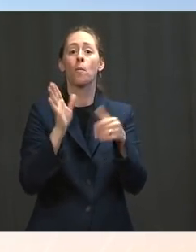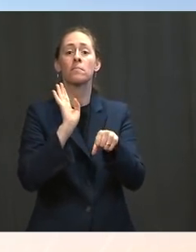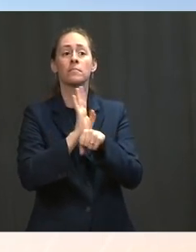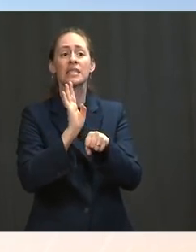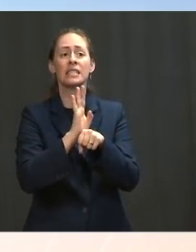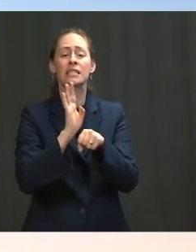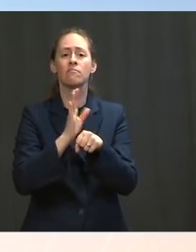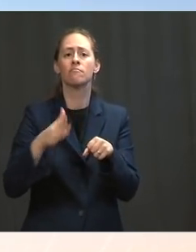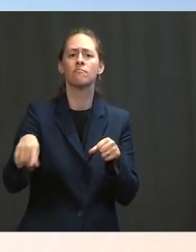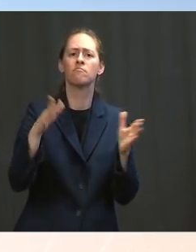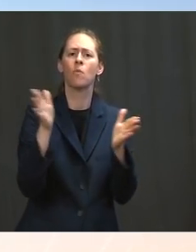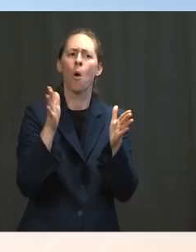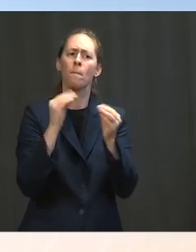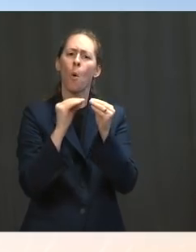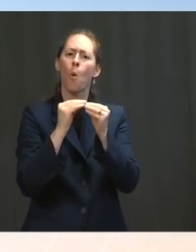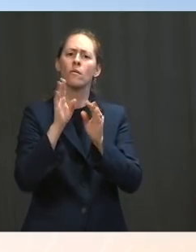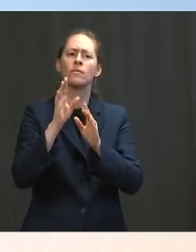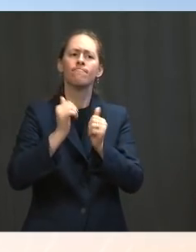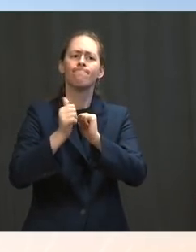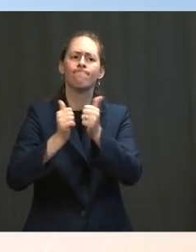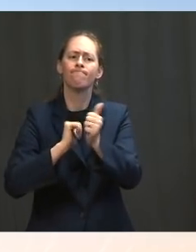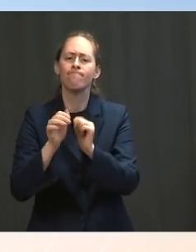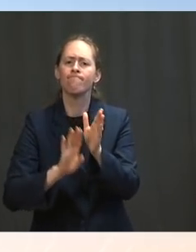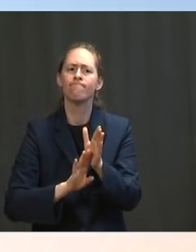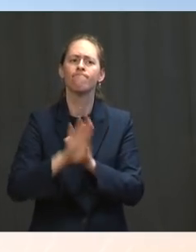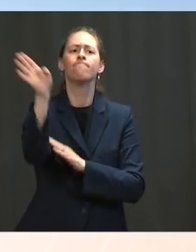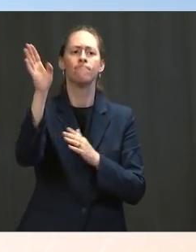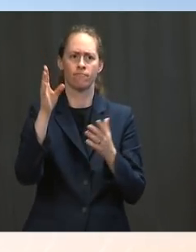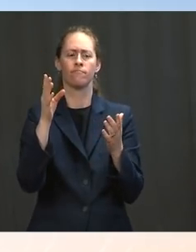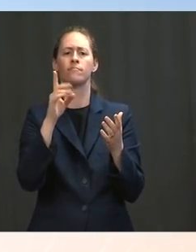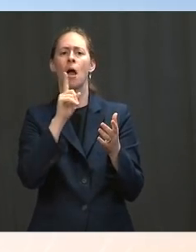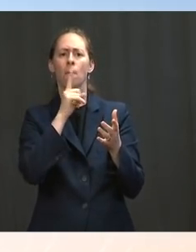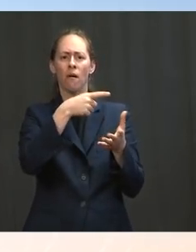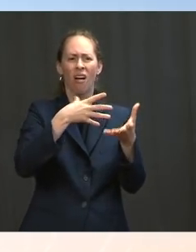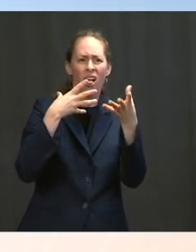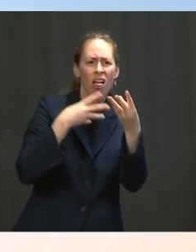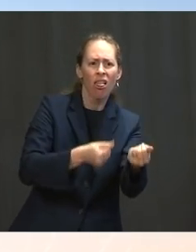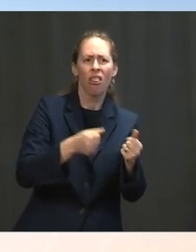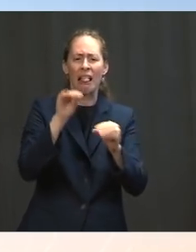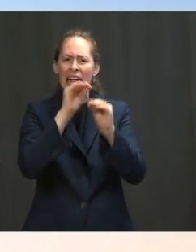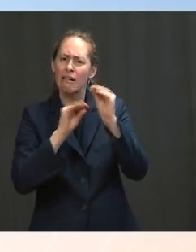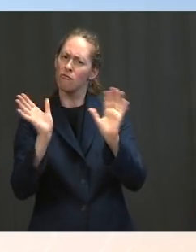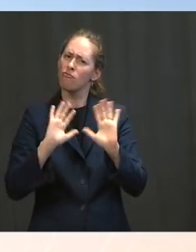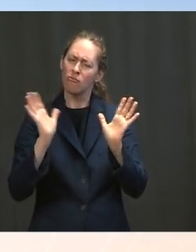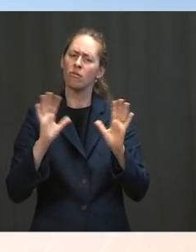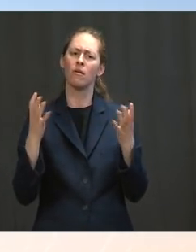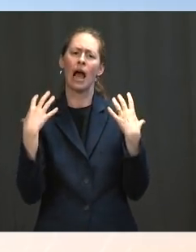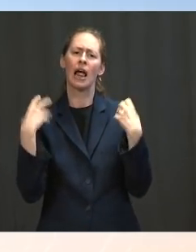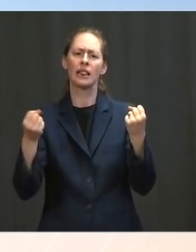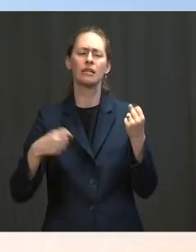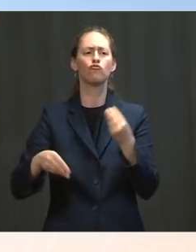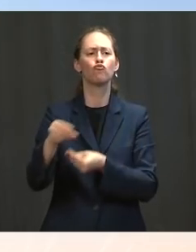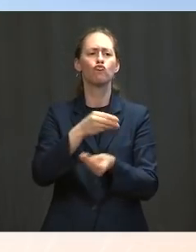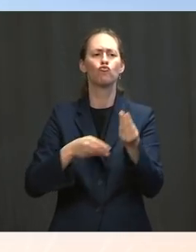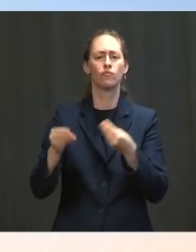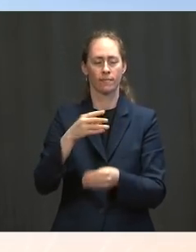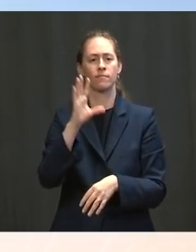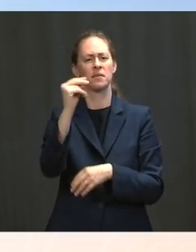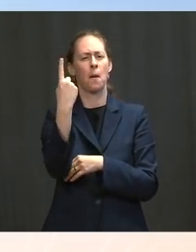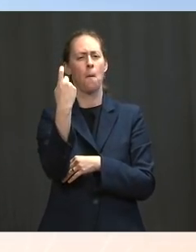and increase options for consumers. I think I have one more item. Yes. A number of you had asked me on the last trip